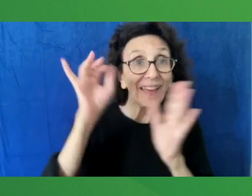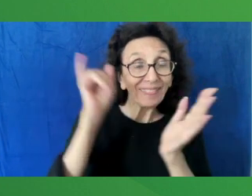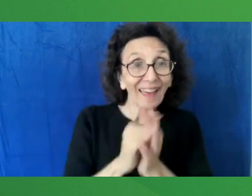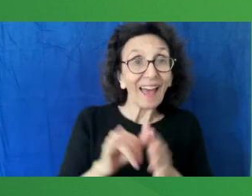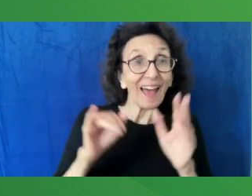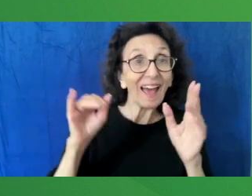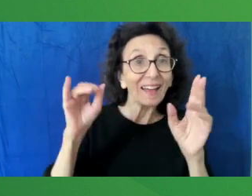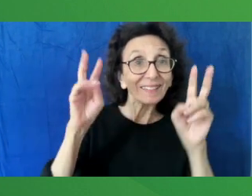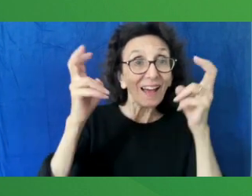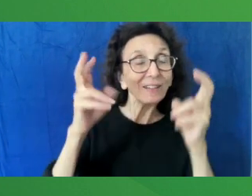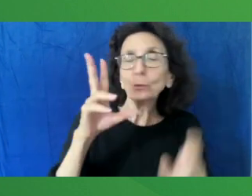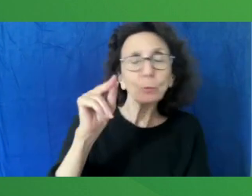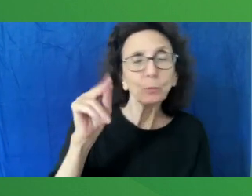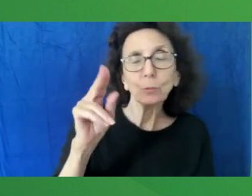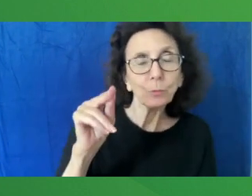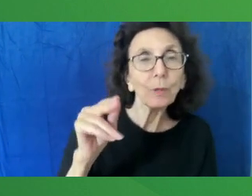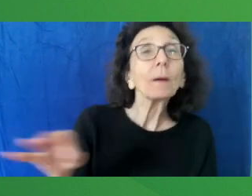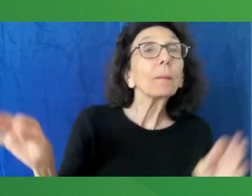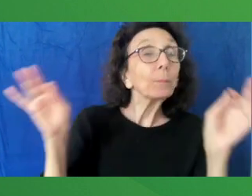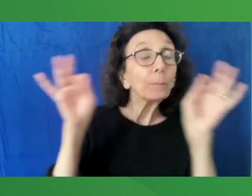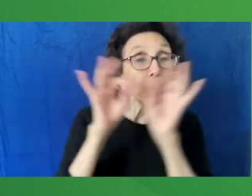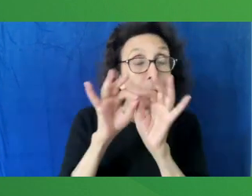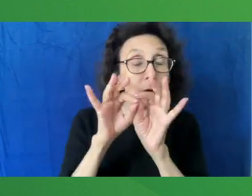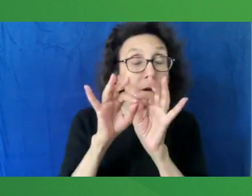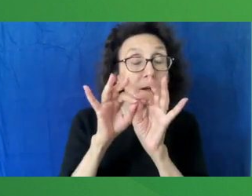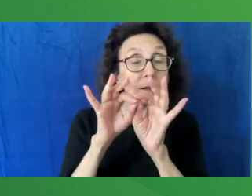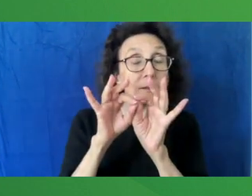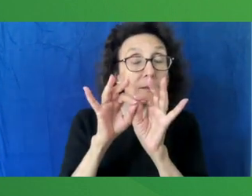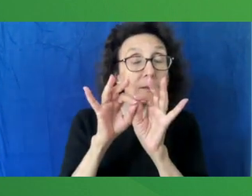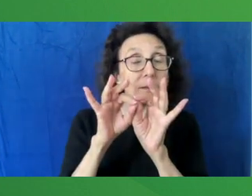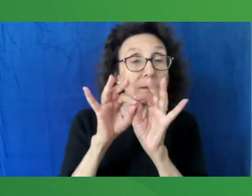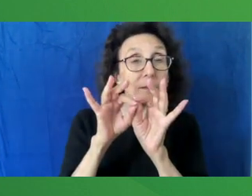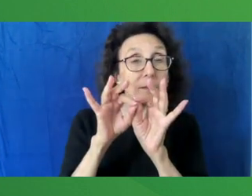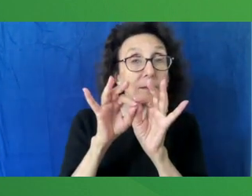The important thing is that they learned on a question that is authentic to them.